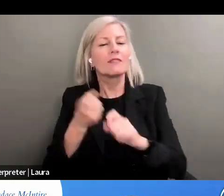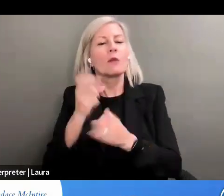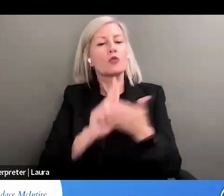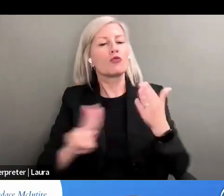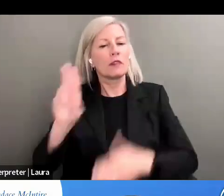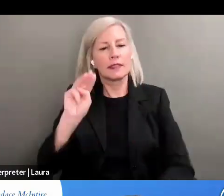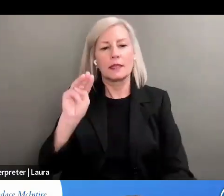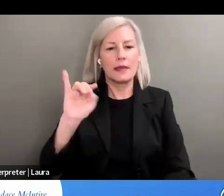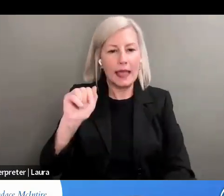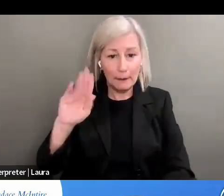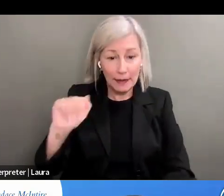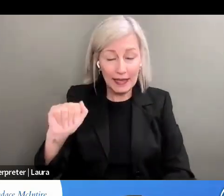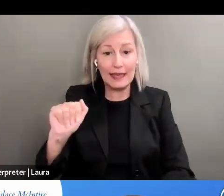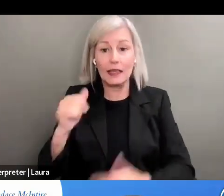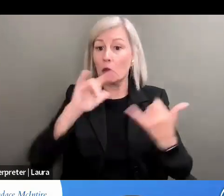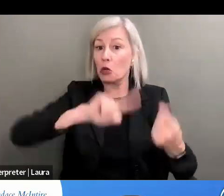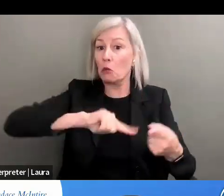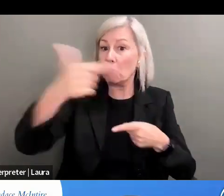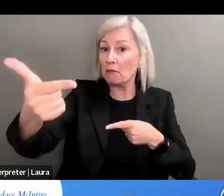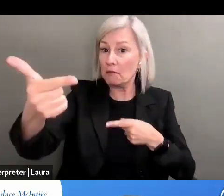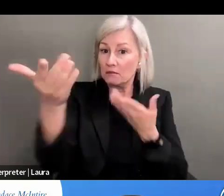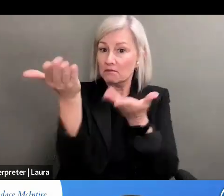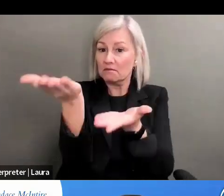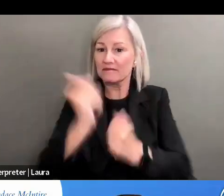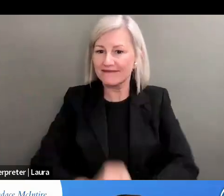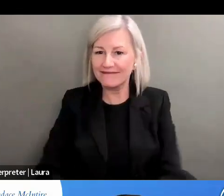going to hand it over to them. Hi Lynn.